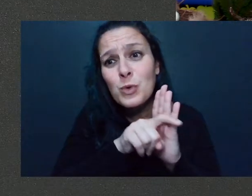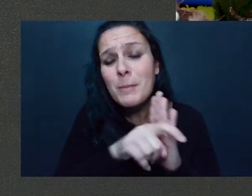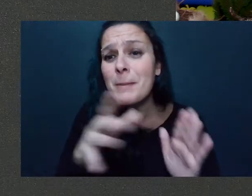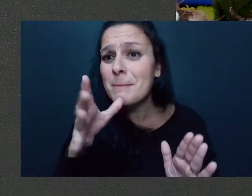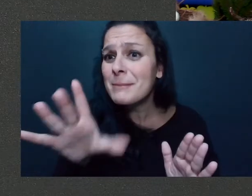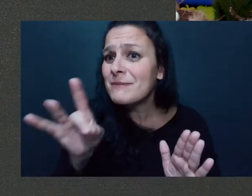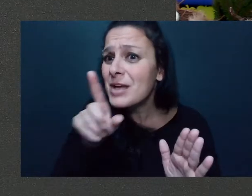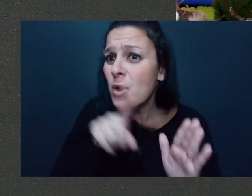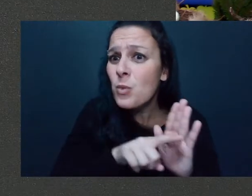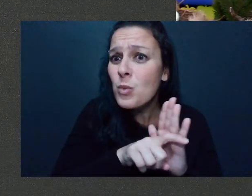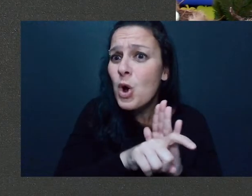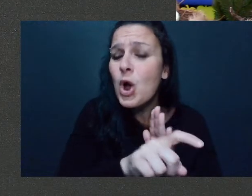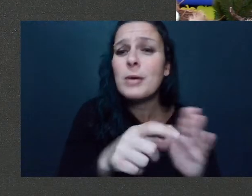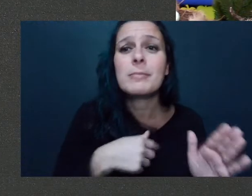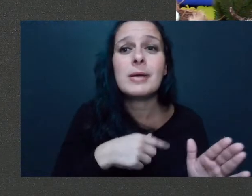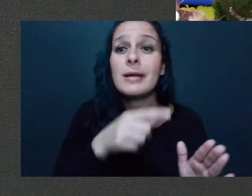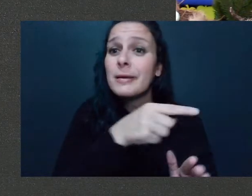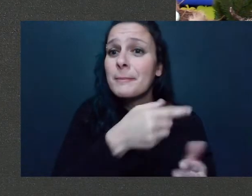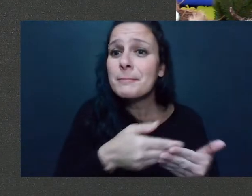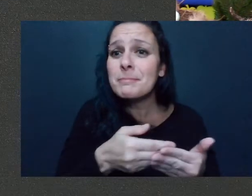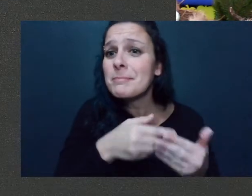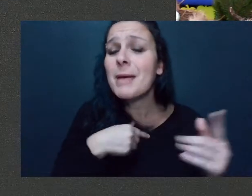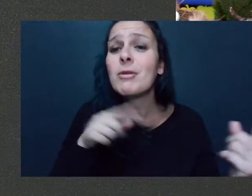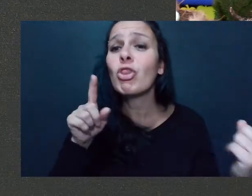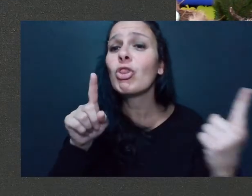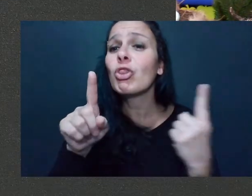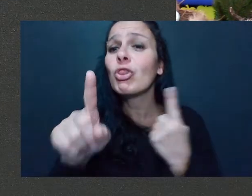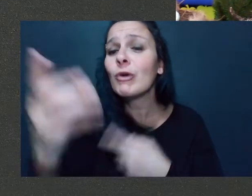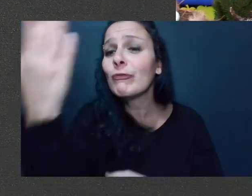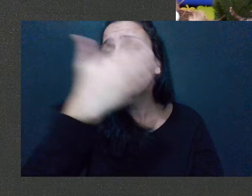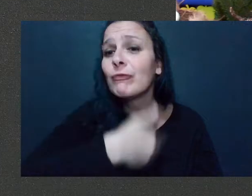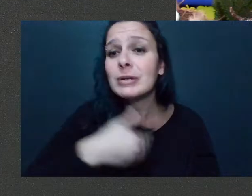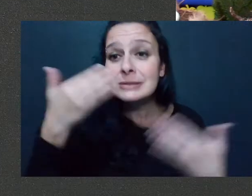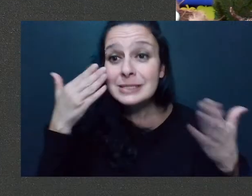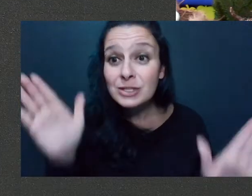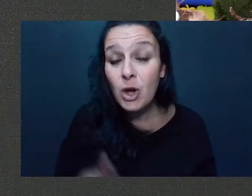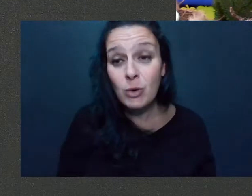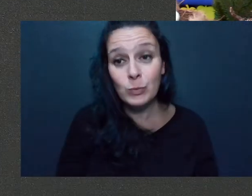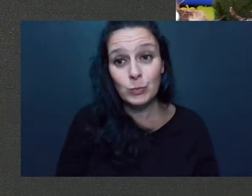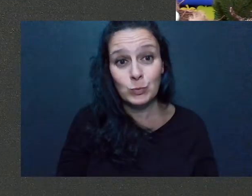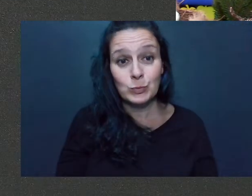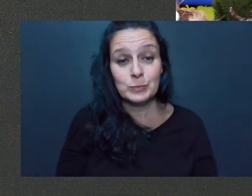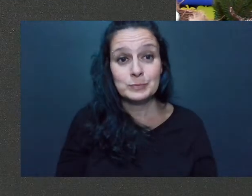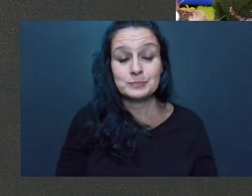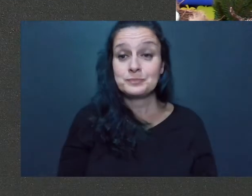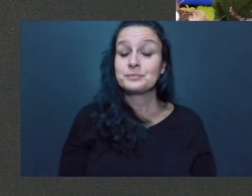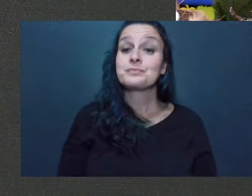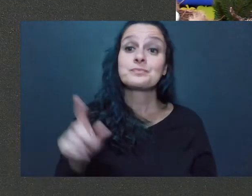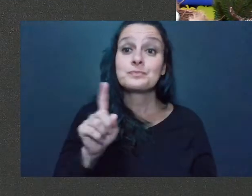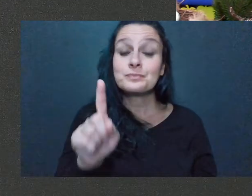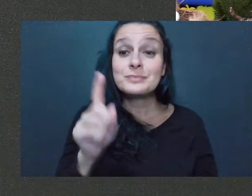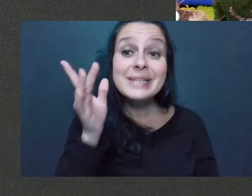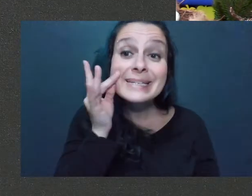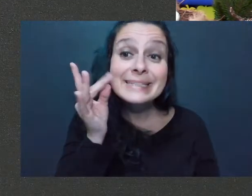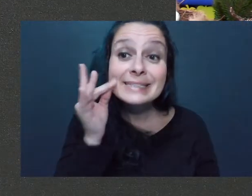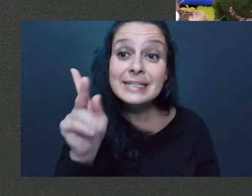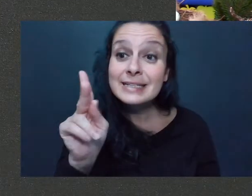And he walked right by her and he didn't even know. Oh no little bird. He came to a kitten.